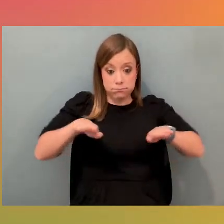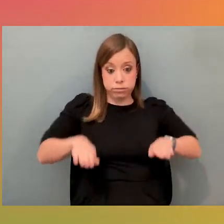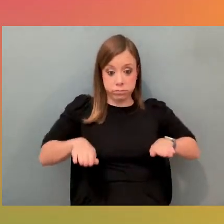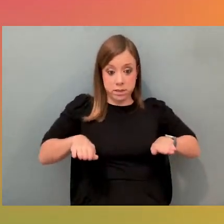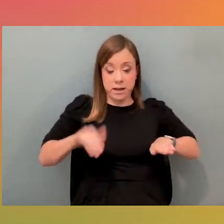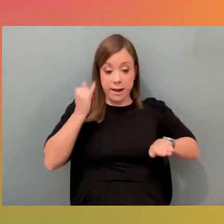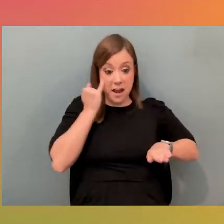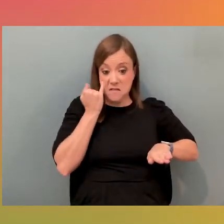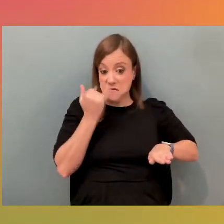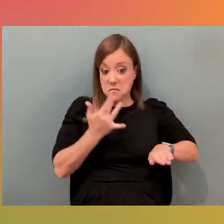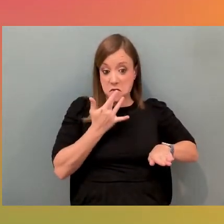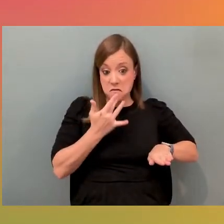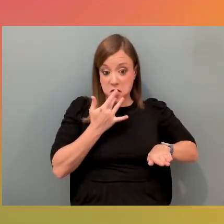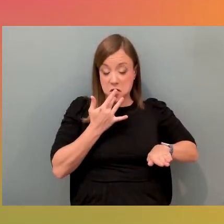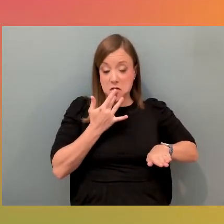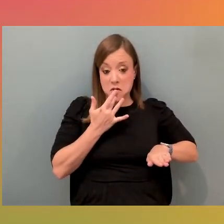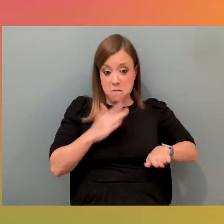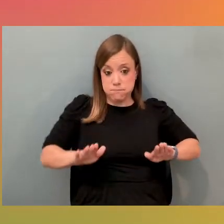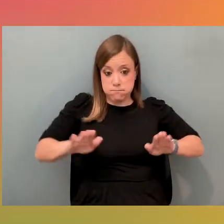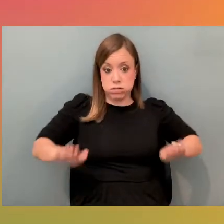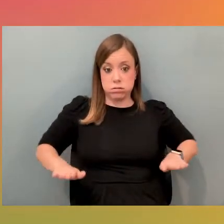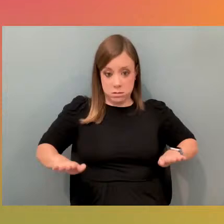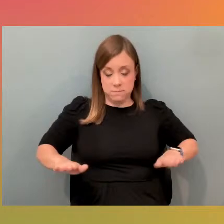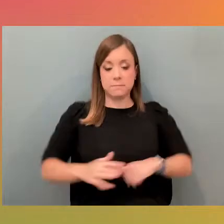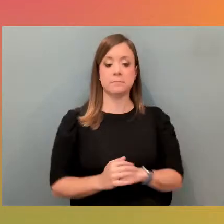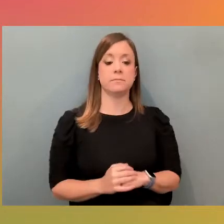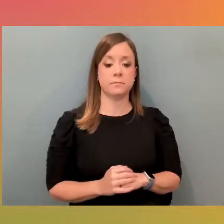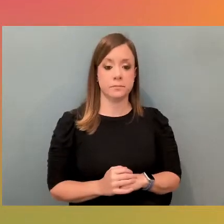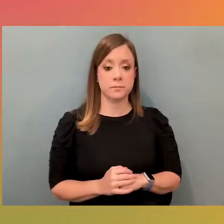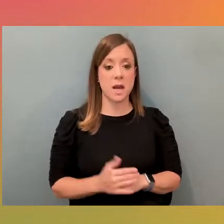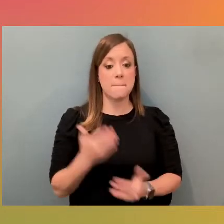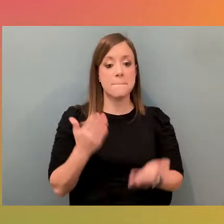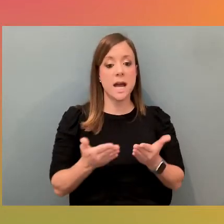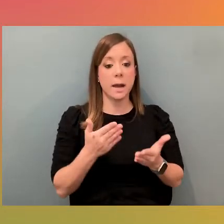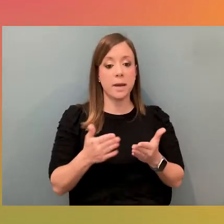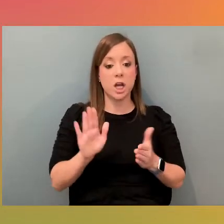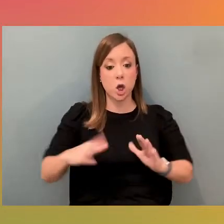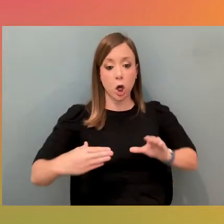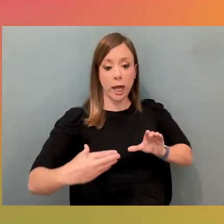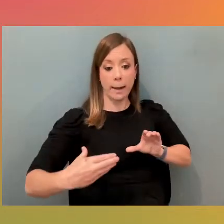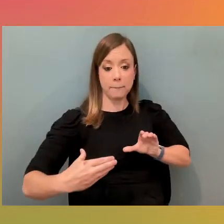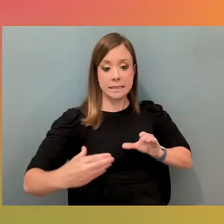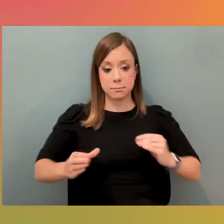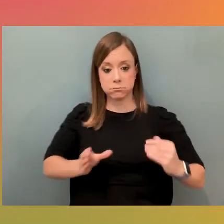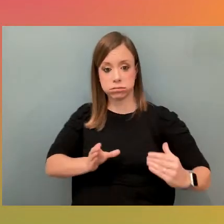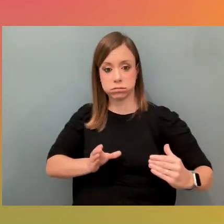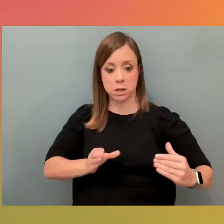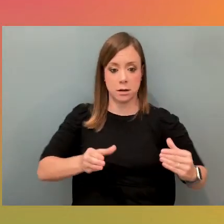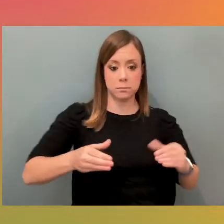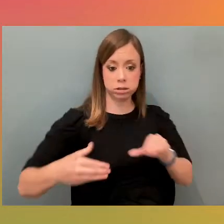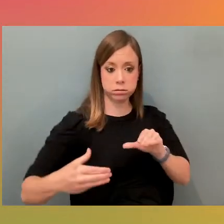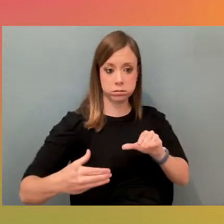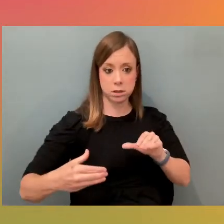FEET OUT TO THE WHICH HAD OF YOUR MAT IF THAT GIVES YOU A LITTLE MORE SPACE IN THE BACK OF YOUR LEGS.